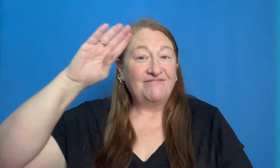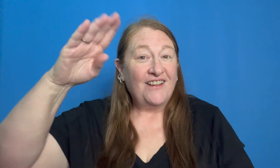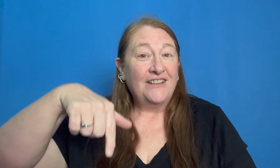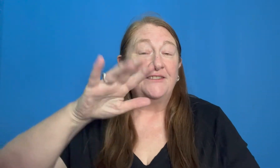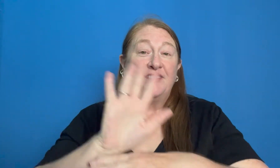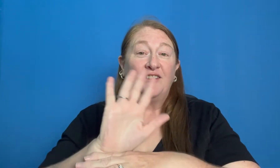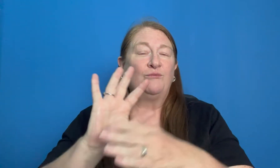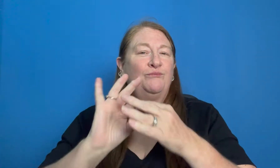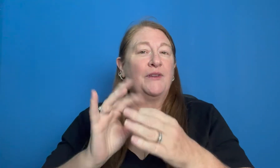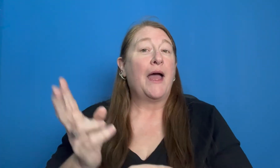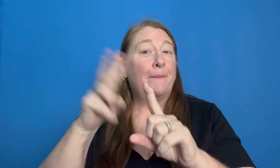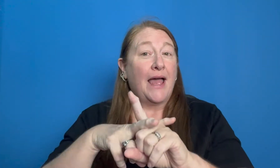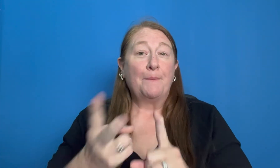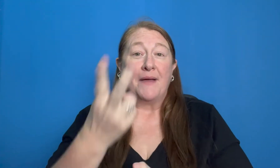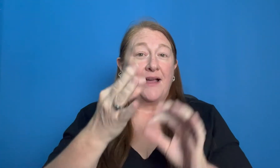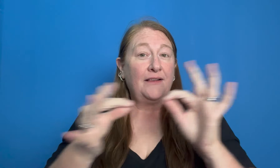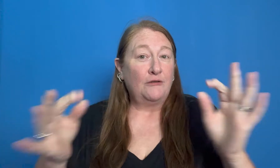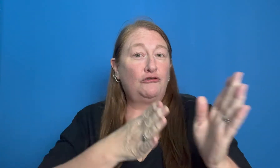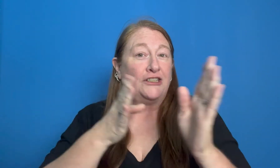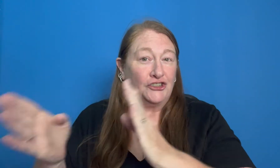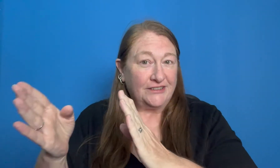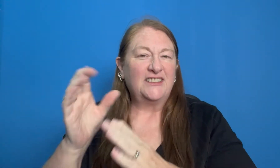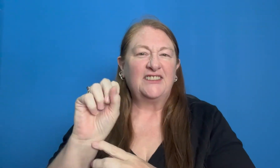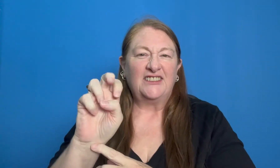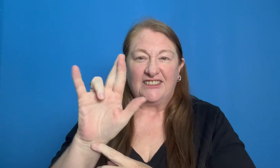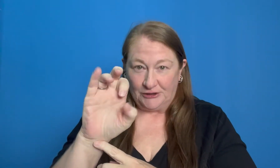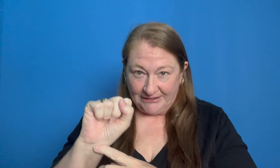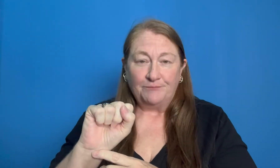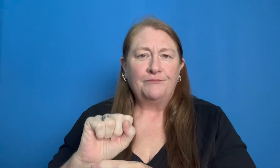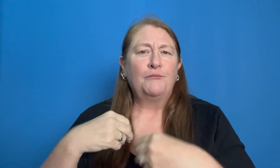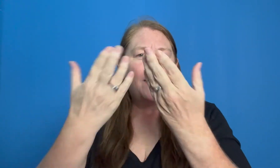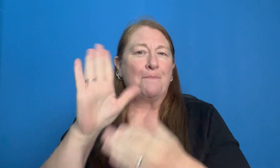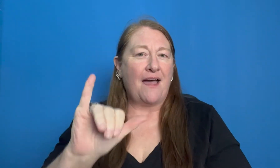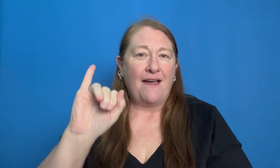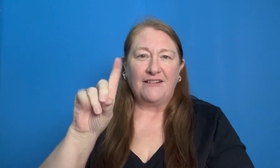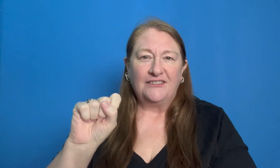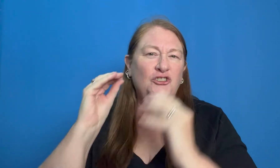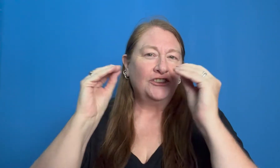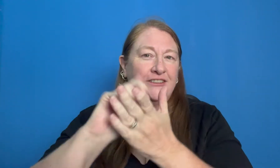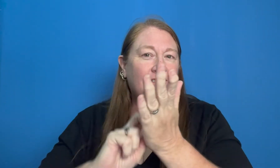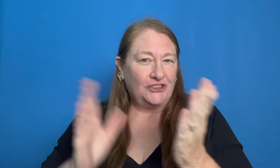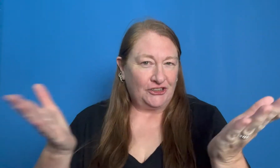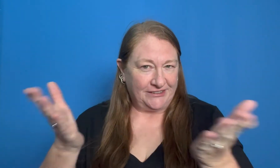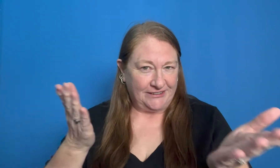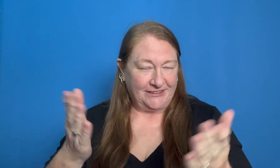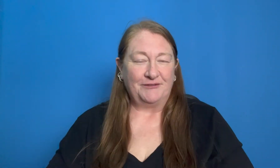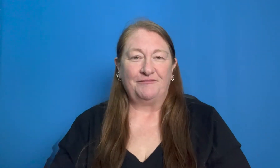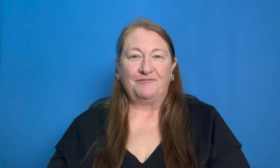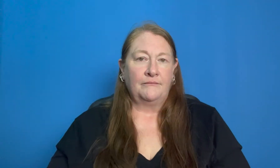Hello, this video is about Applying Bilingual Strategy Series provided by the IDS, Instructional Designer Services.